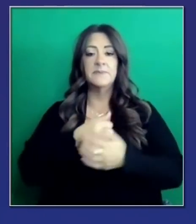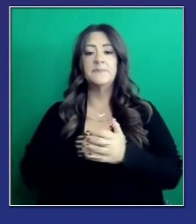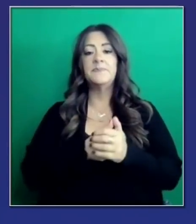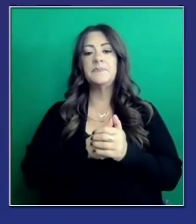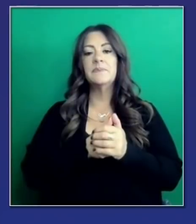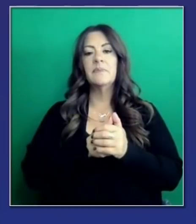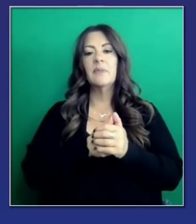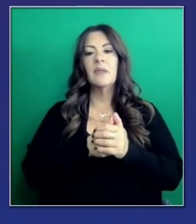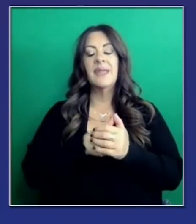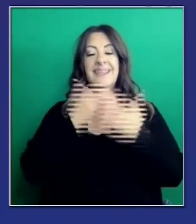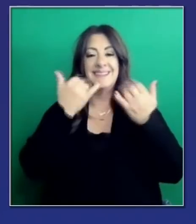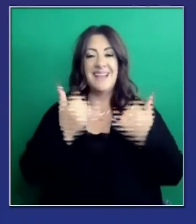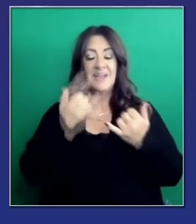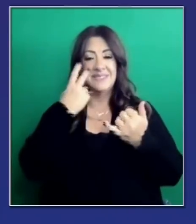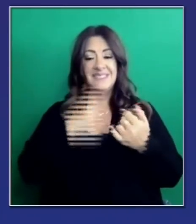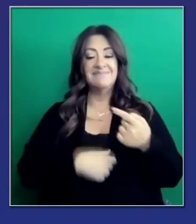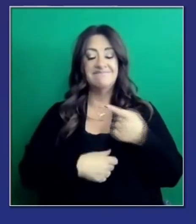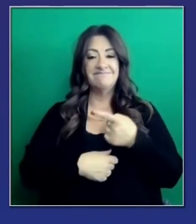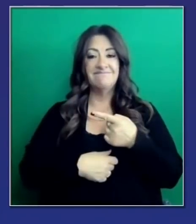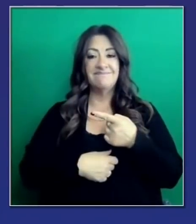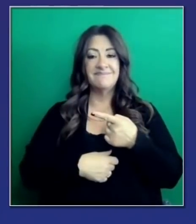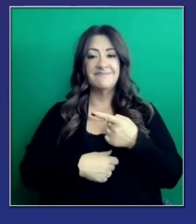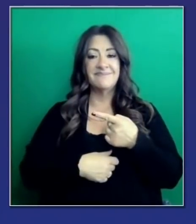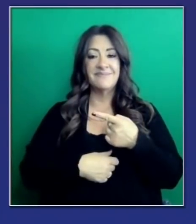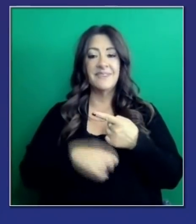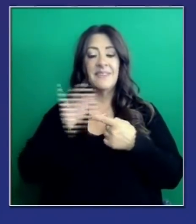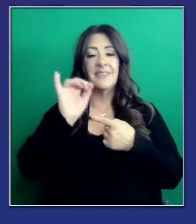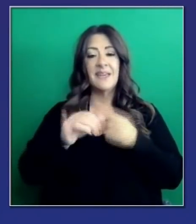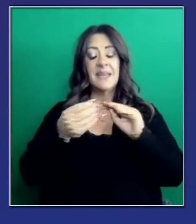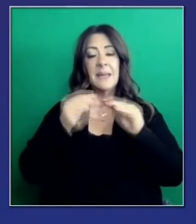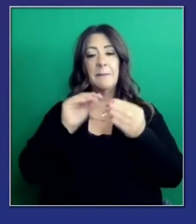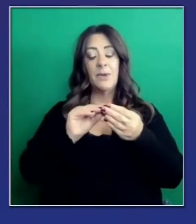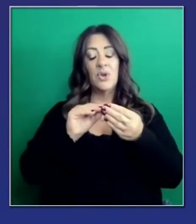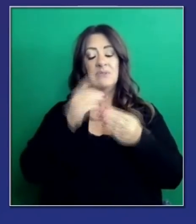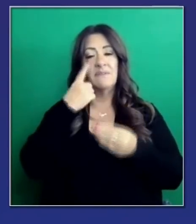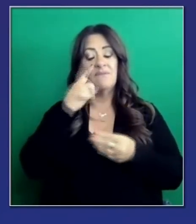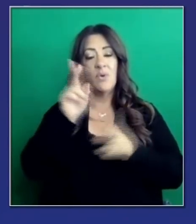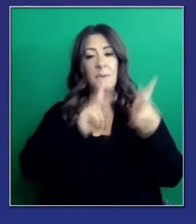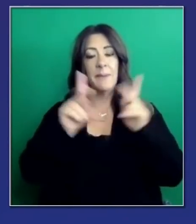HEALTHCARE WORKERS. DEATHS CONTINUE TO BE SIGNIFICANT.